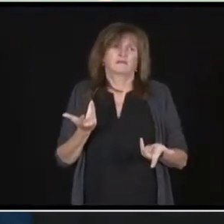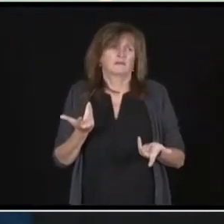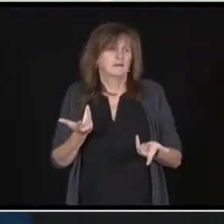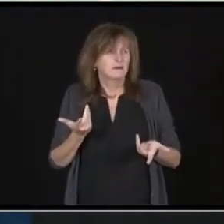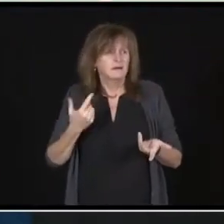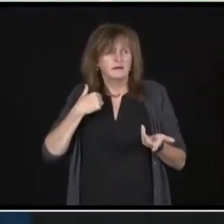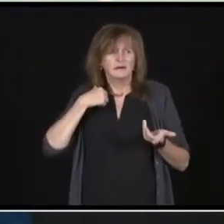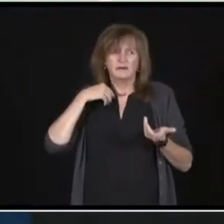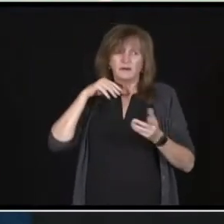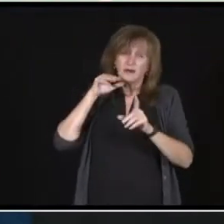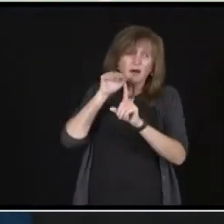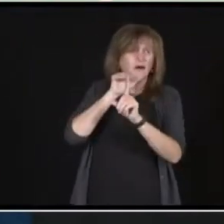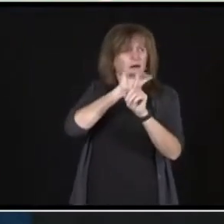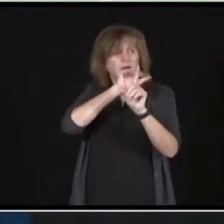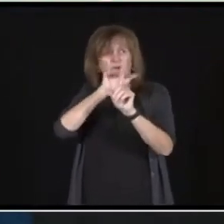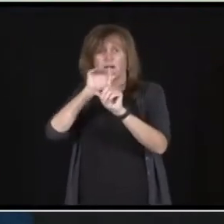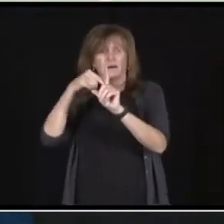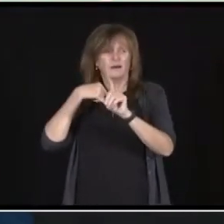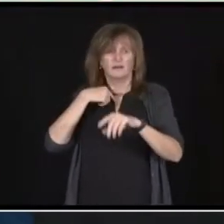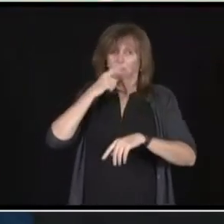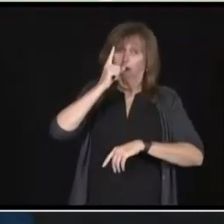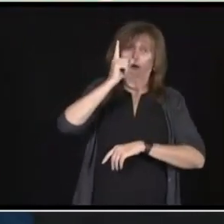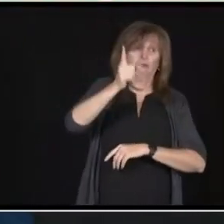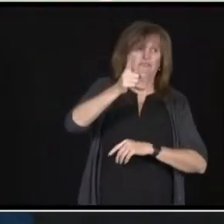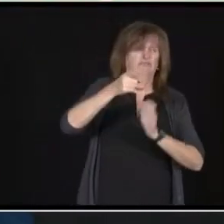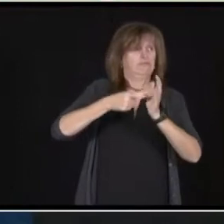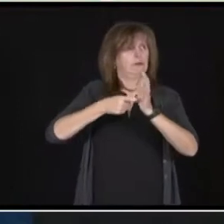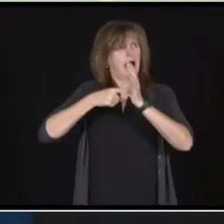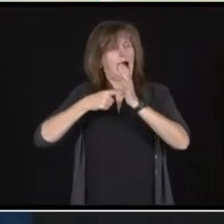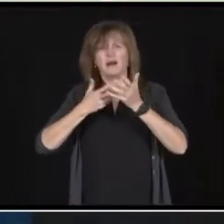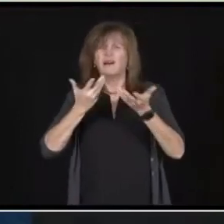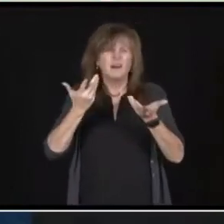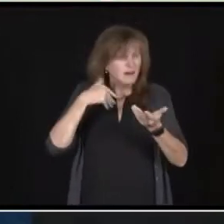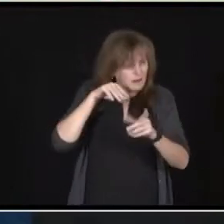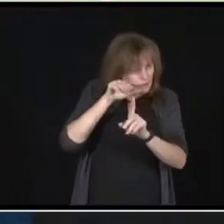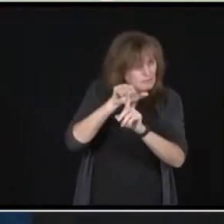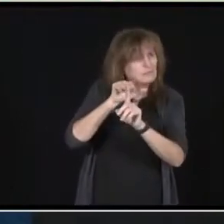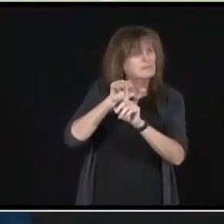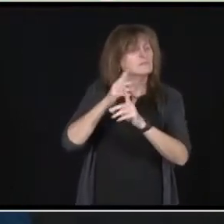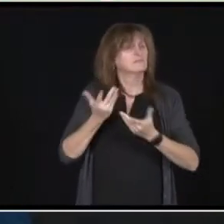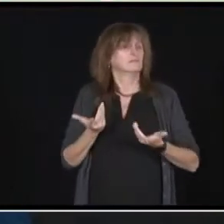And it needs to be I guess better education and enforcement around that. In addition,